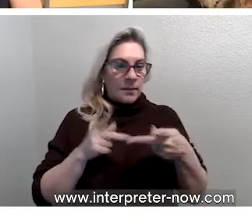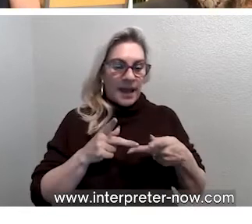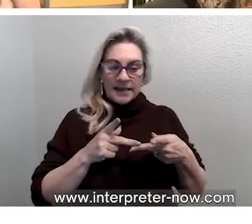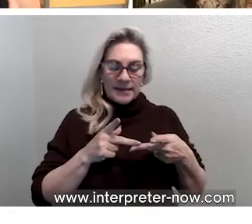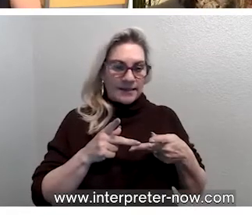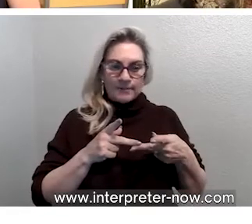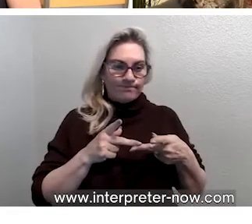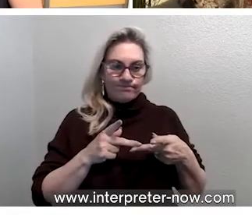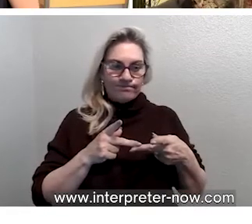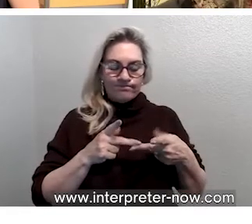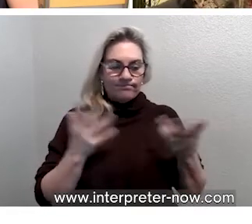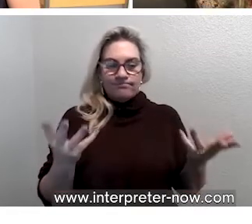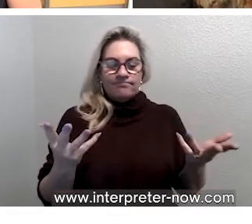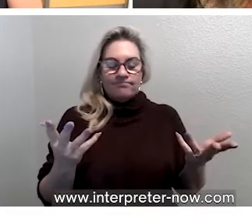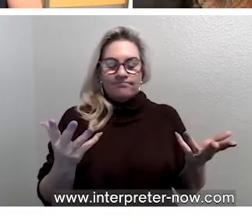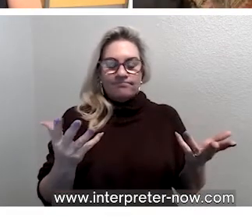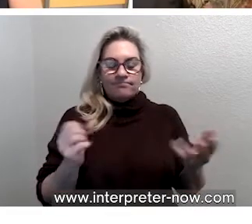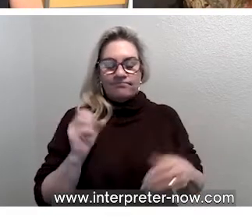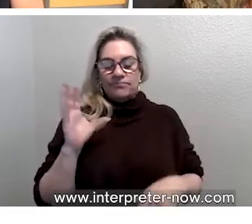I also worked with a nursing mom, too.